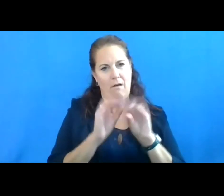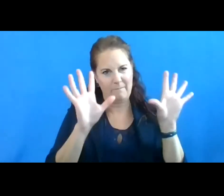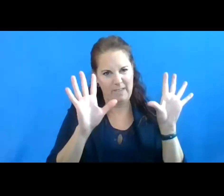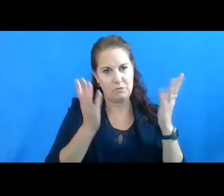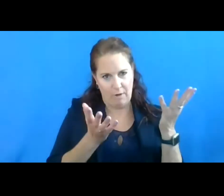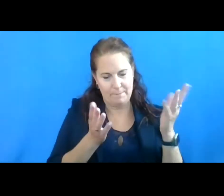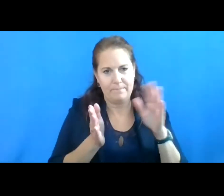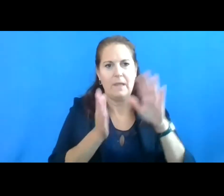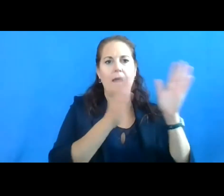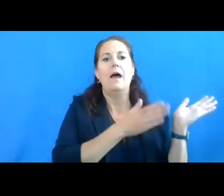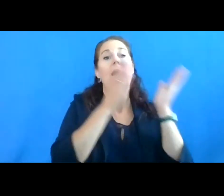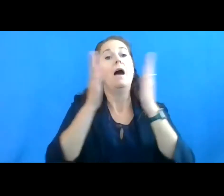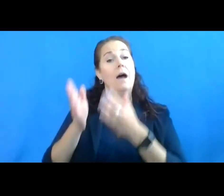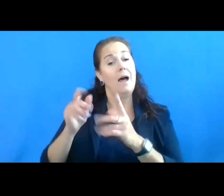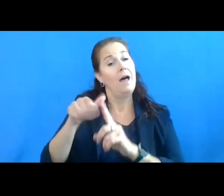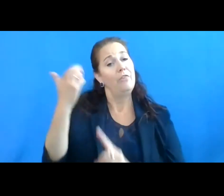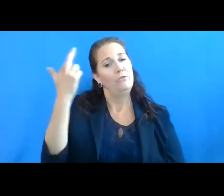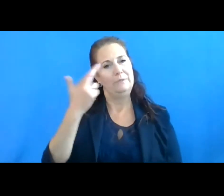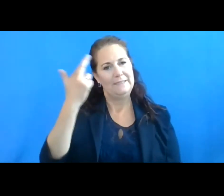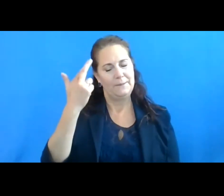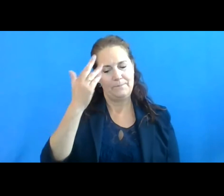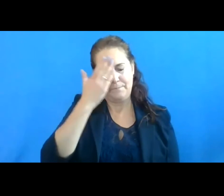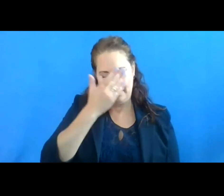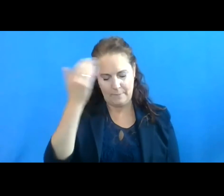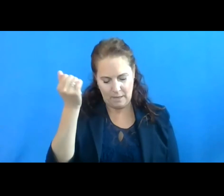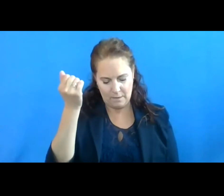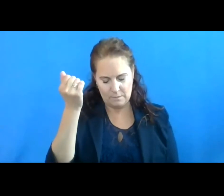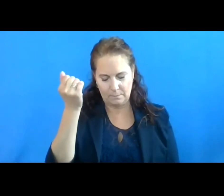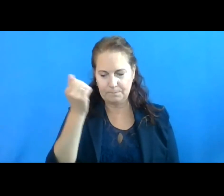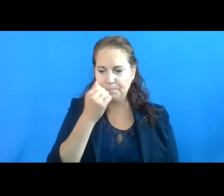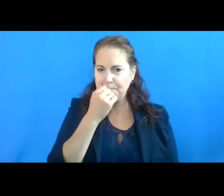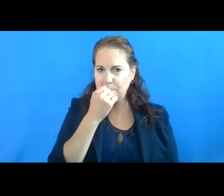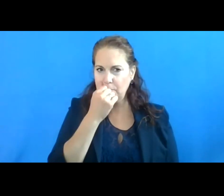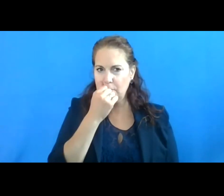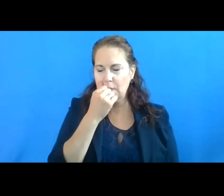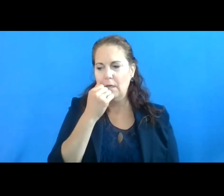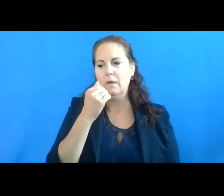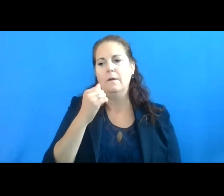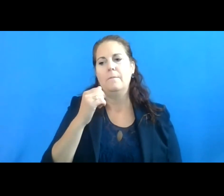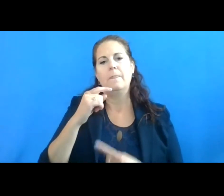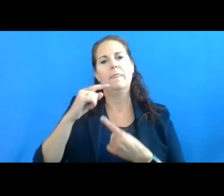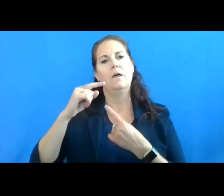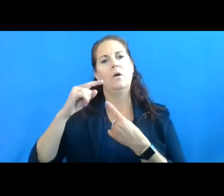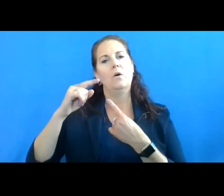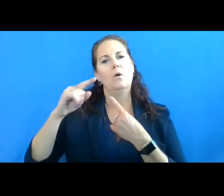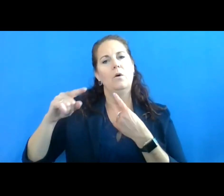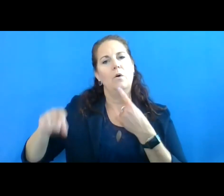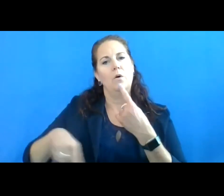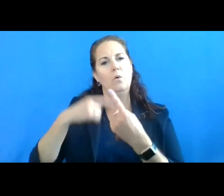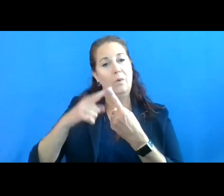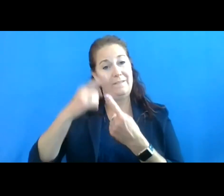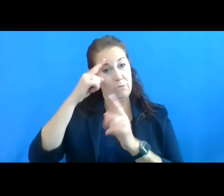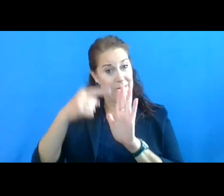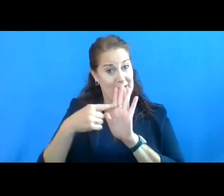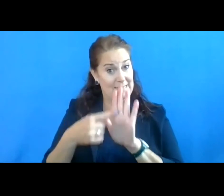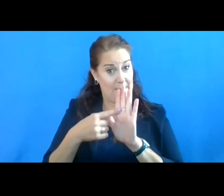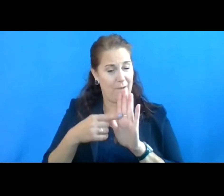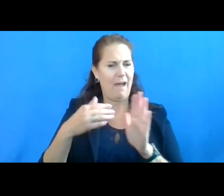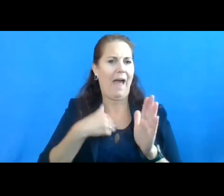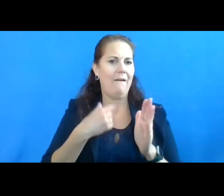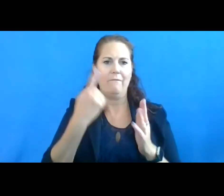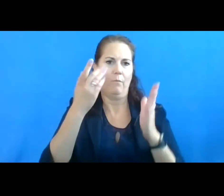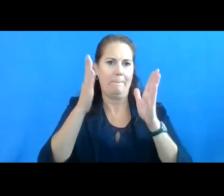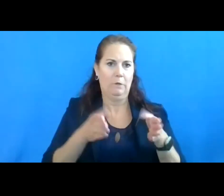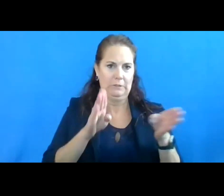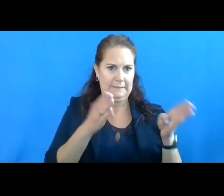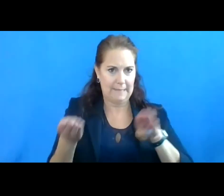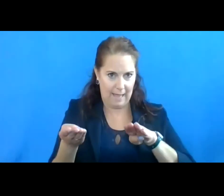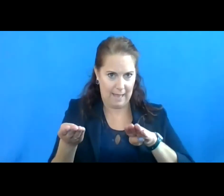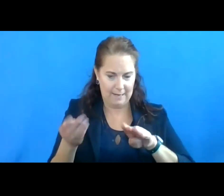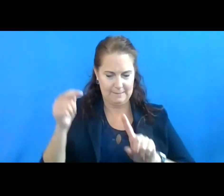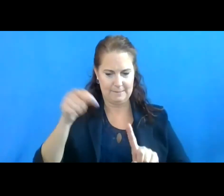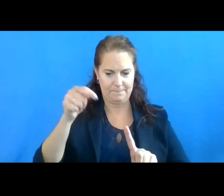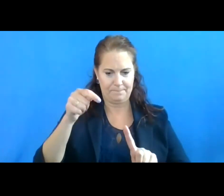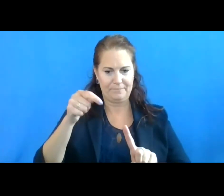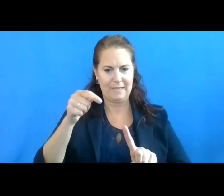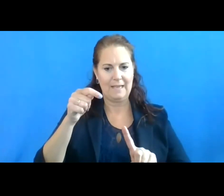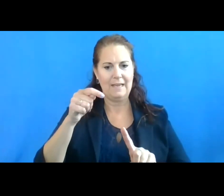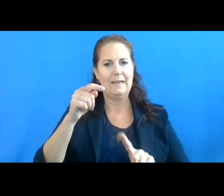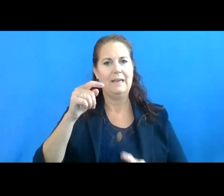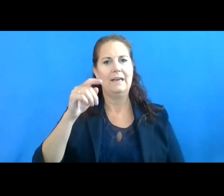And then the other is because when, for example, there’s a death, then it is Connie’s mother’s